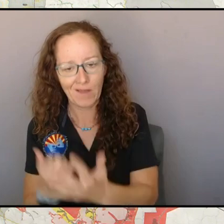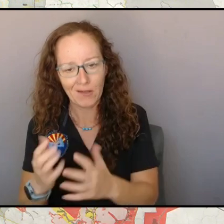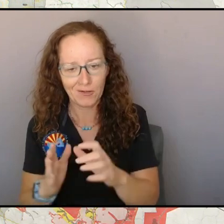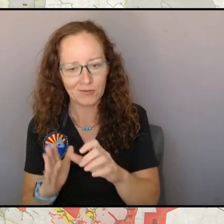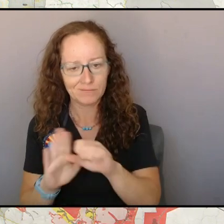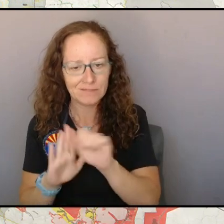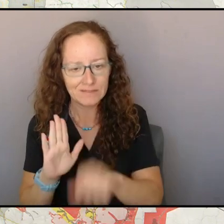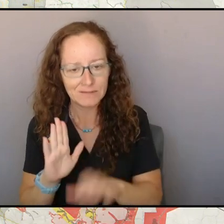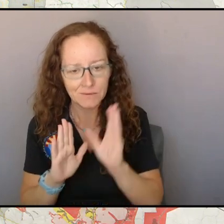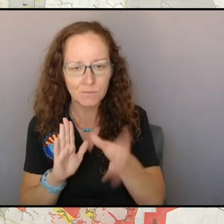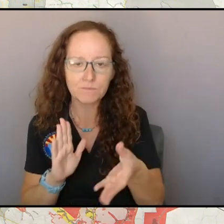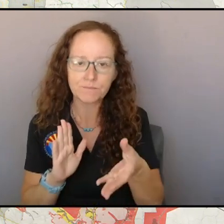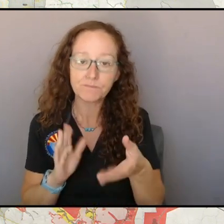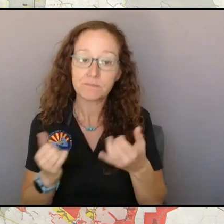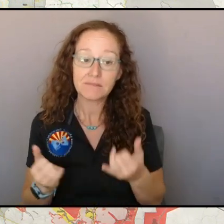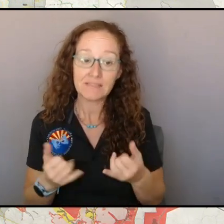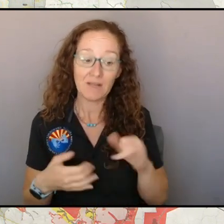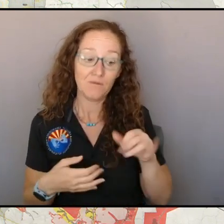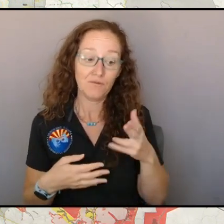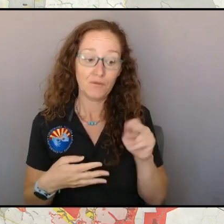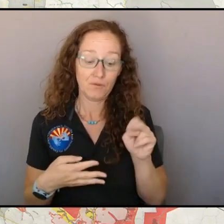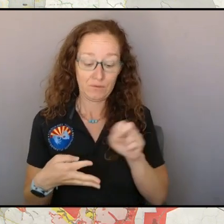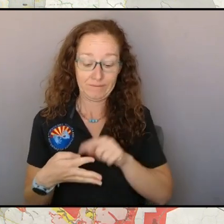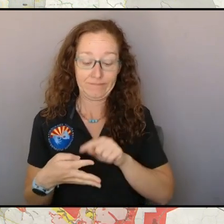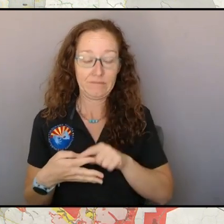the heart of fire season for the southwest, when we expect